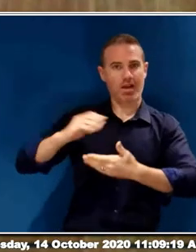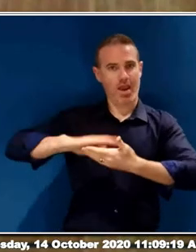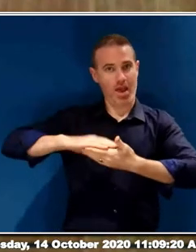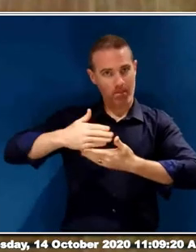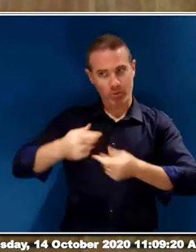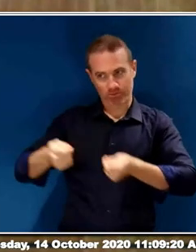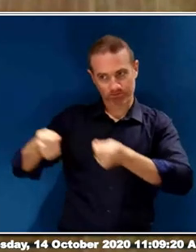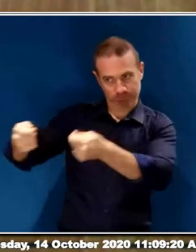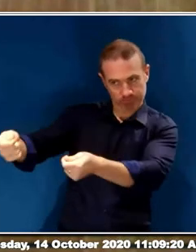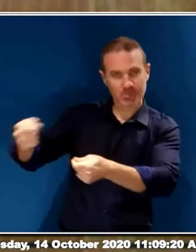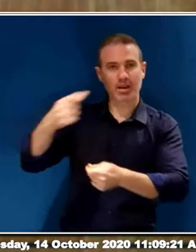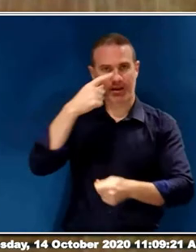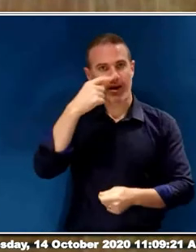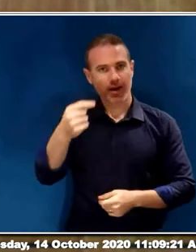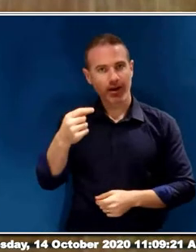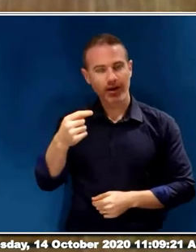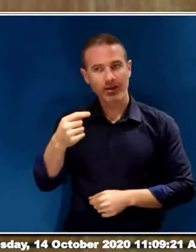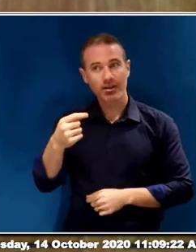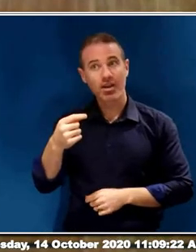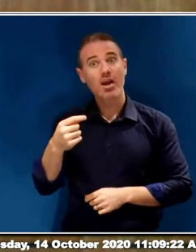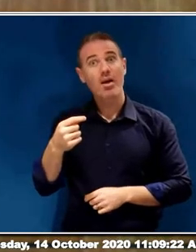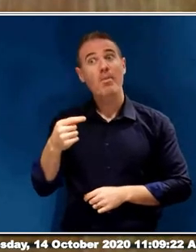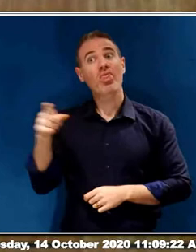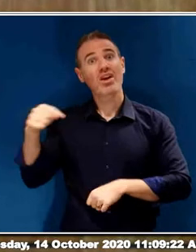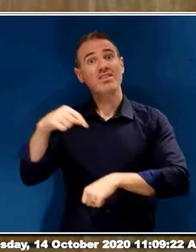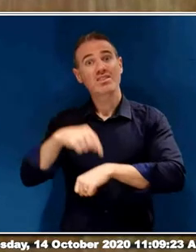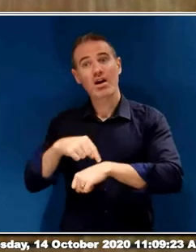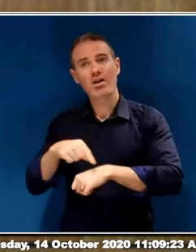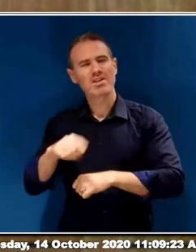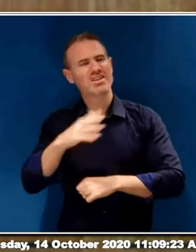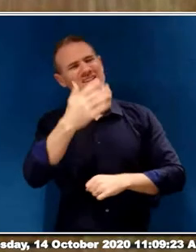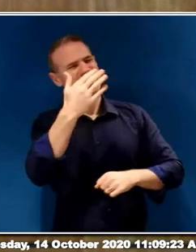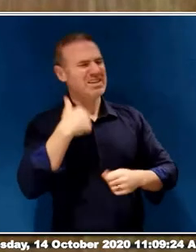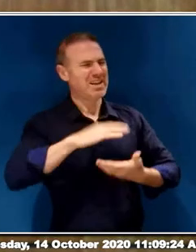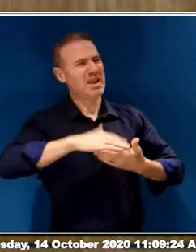At that point Kobe was told that he was no longer allowed to have his laptop.